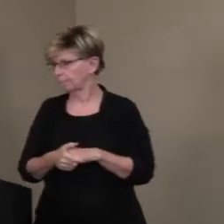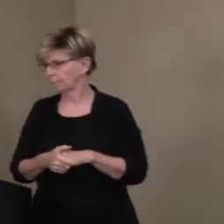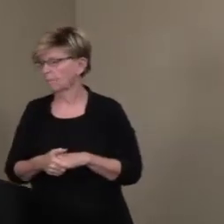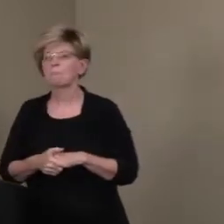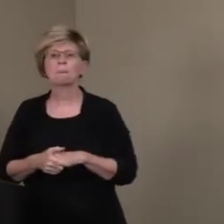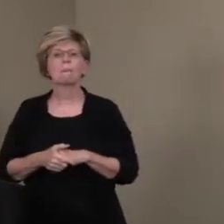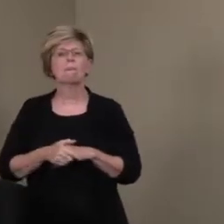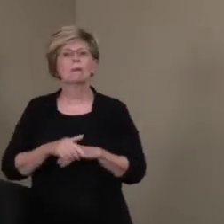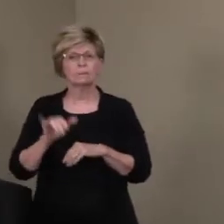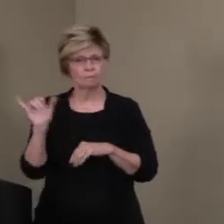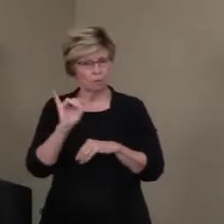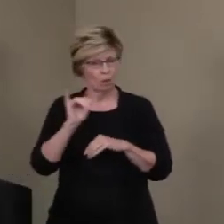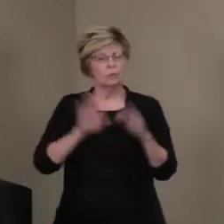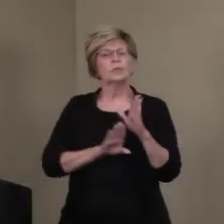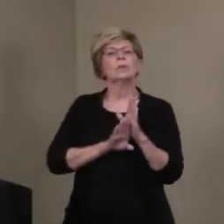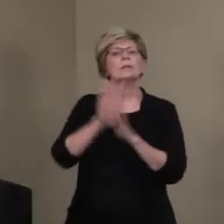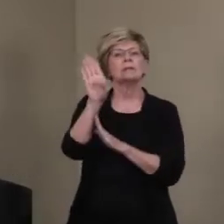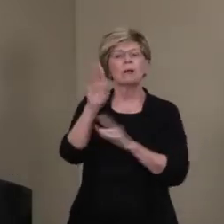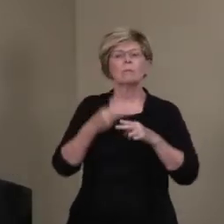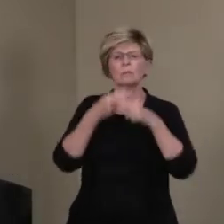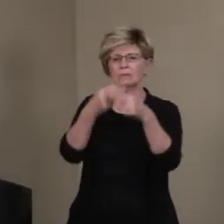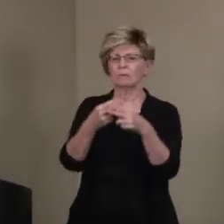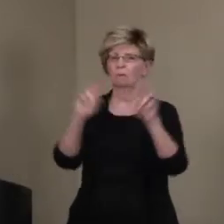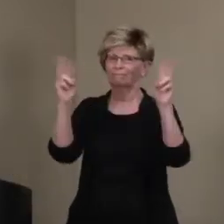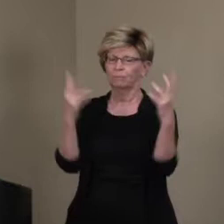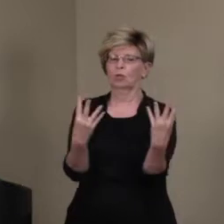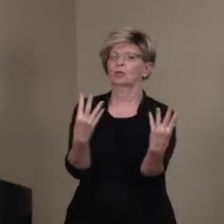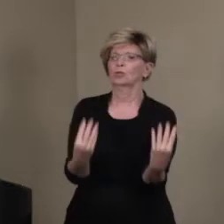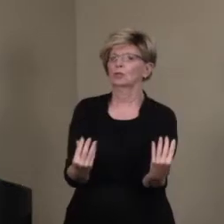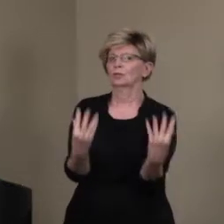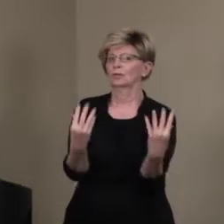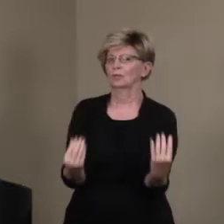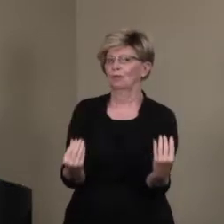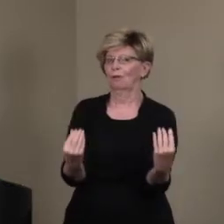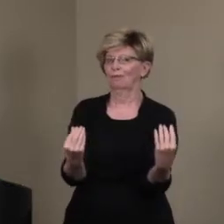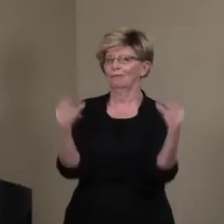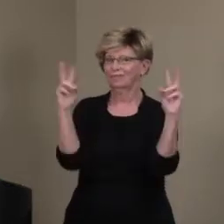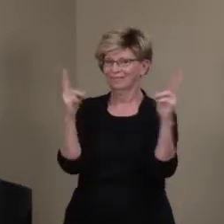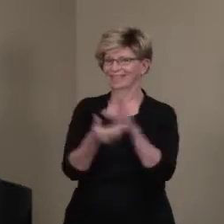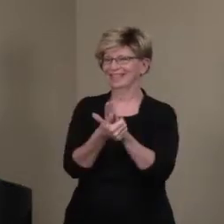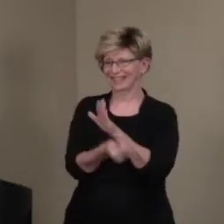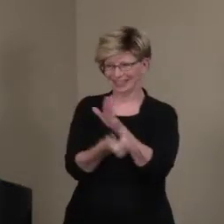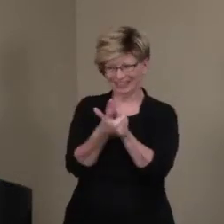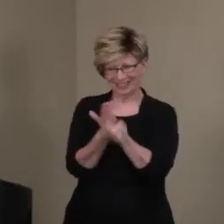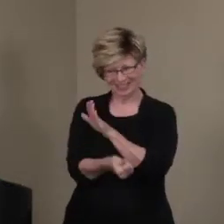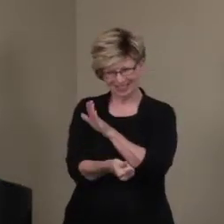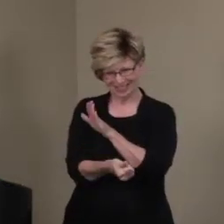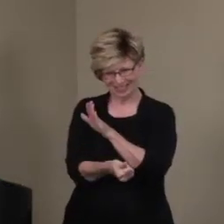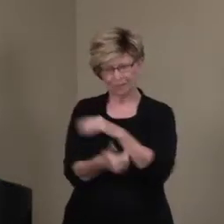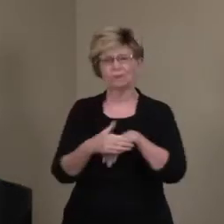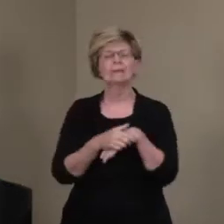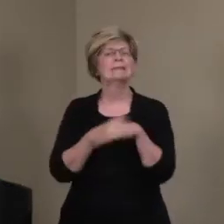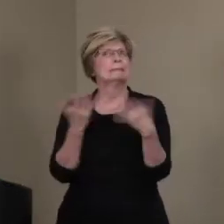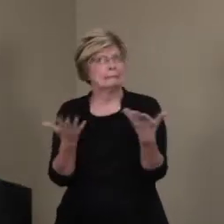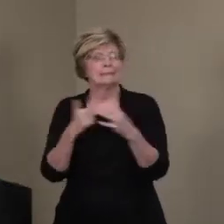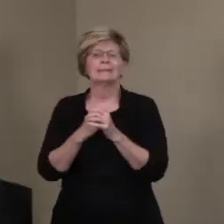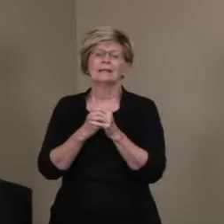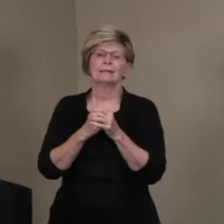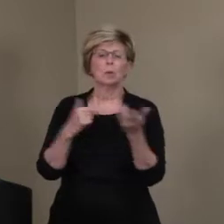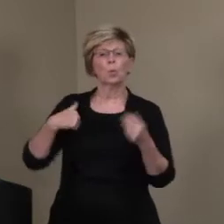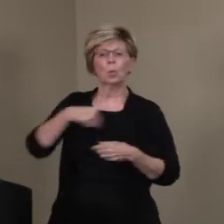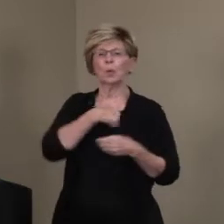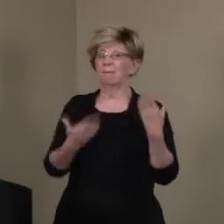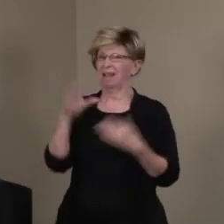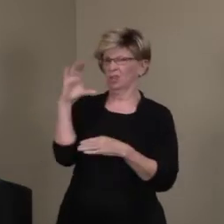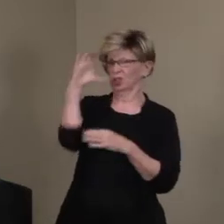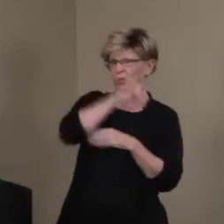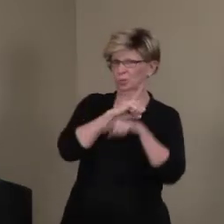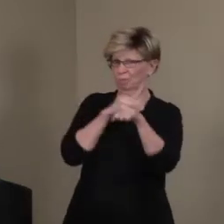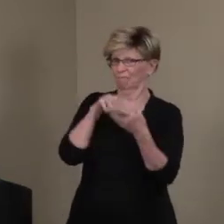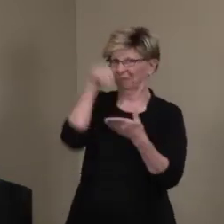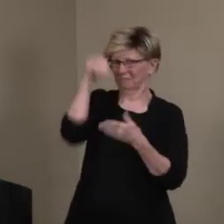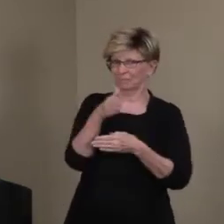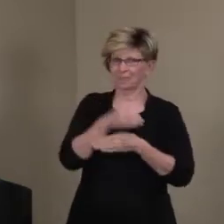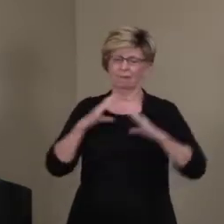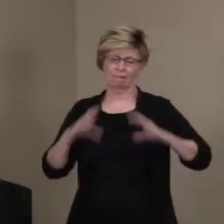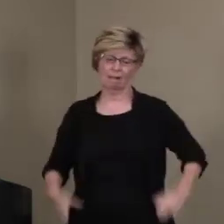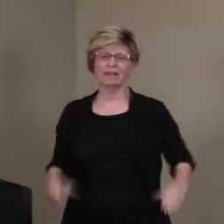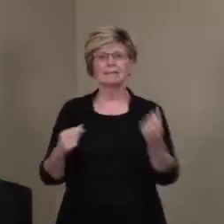them develop a plan of action another is called soft skills we may assume that a